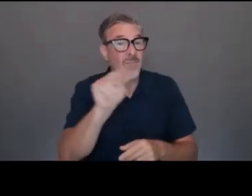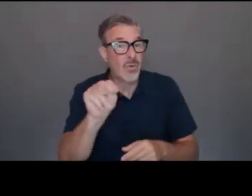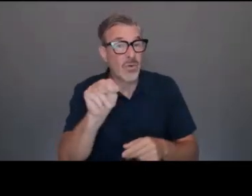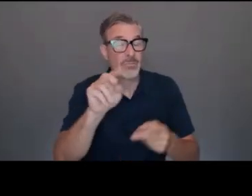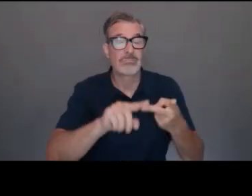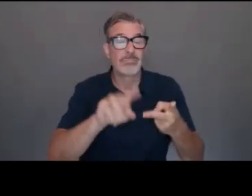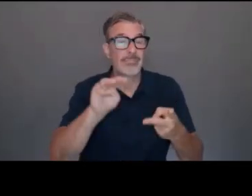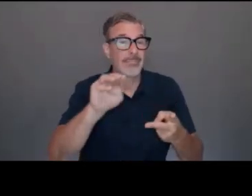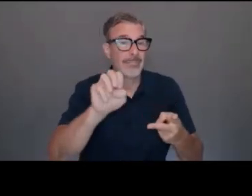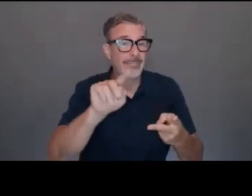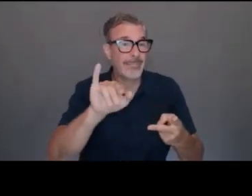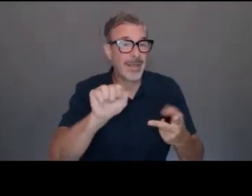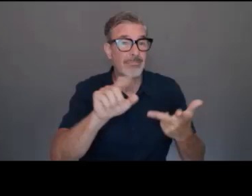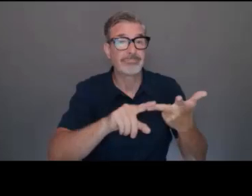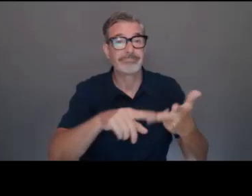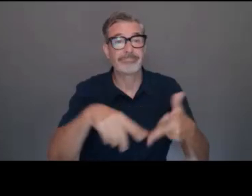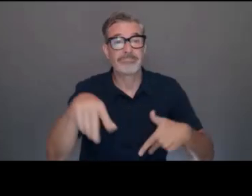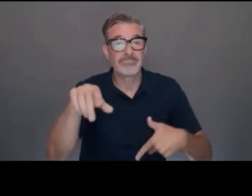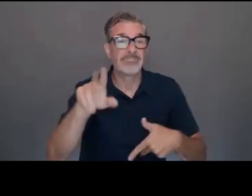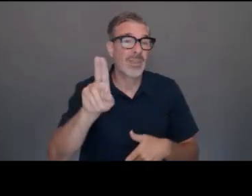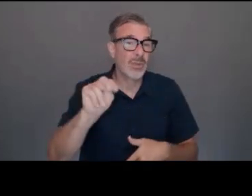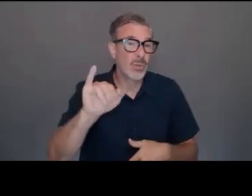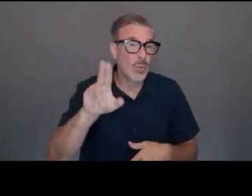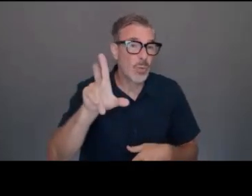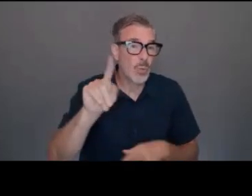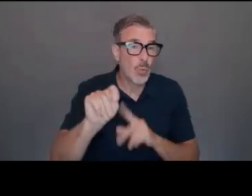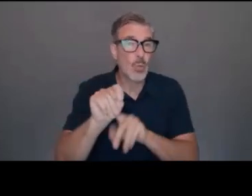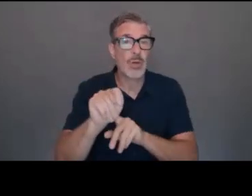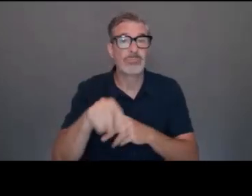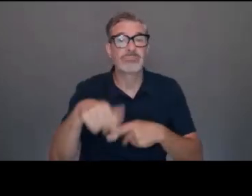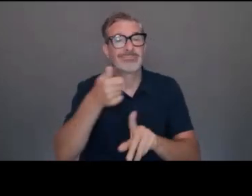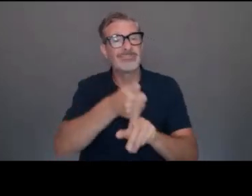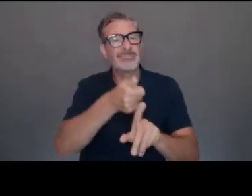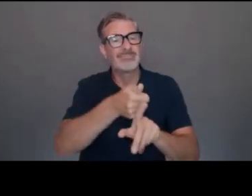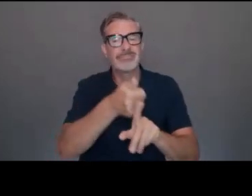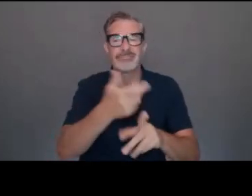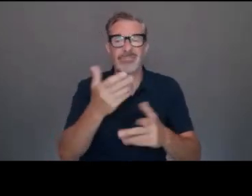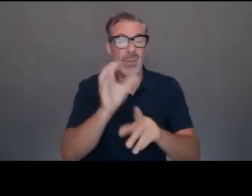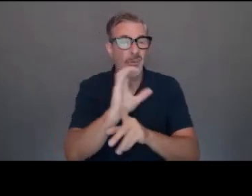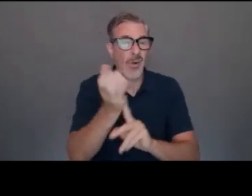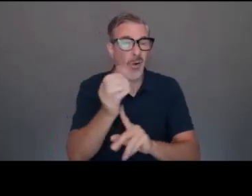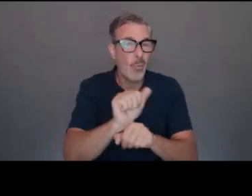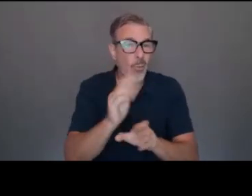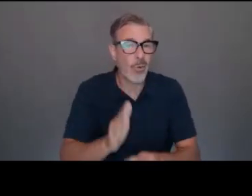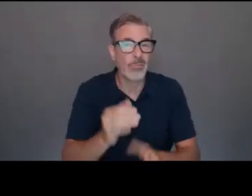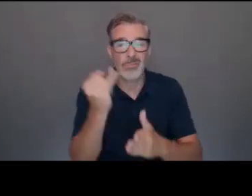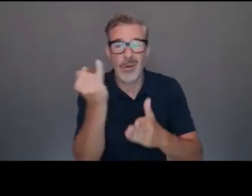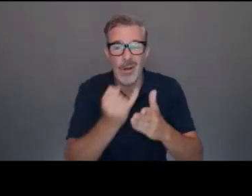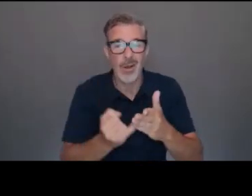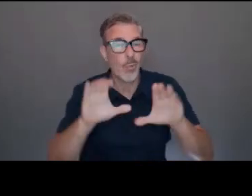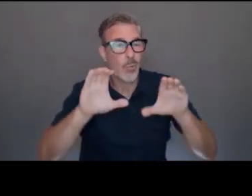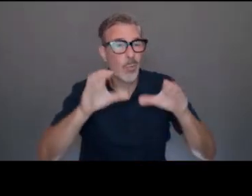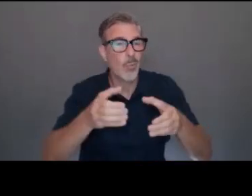arts / cultural workers, artistic groups, First Nations, Inuit or Métis groups or